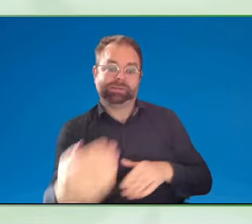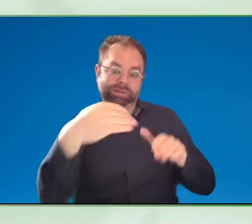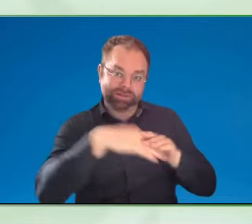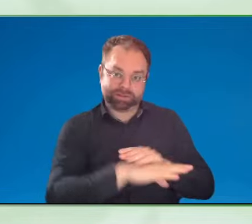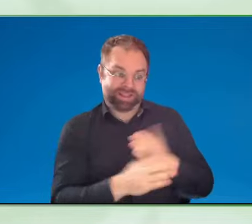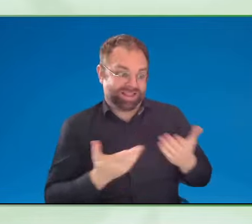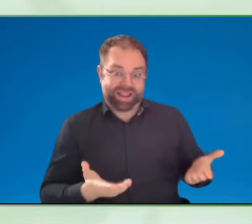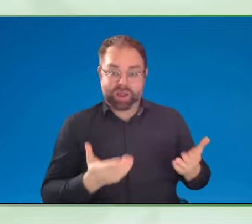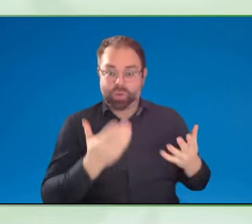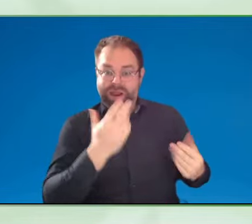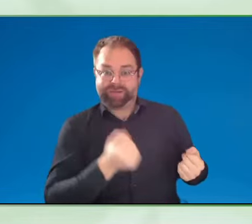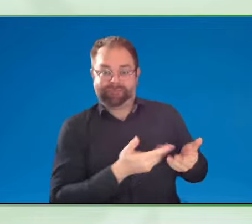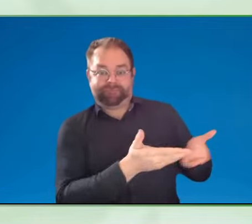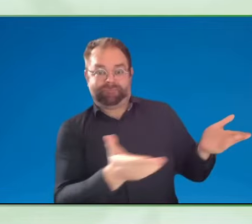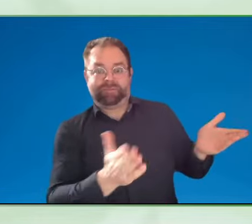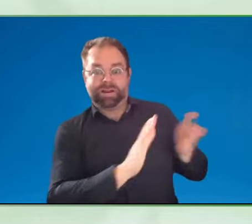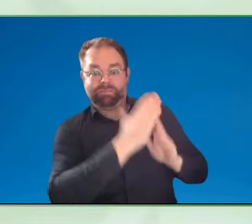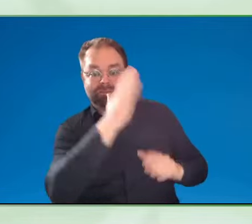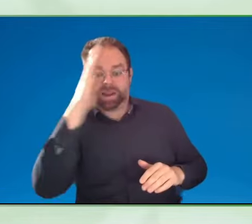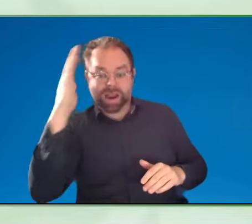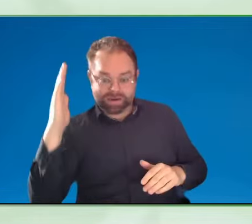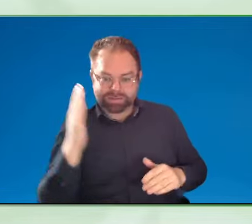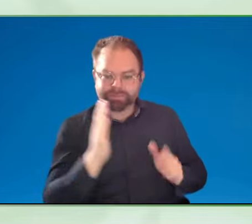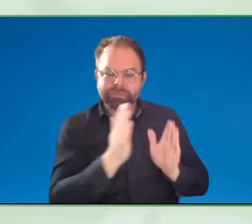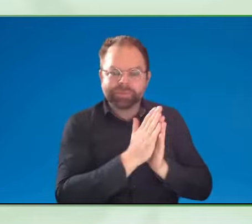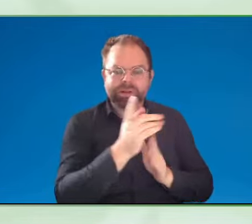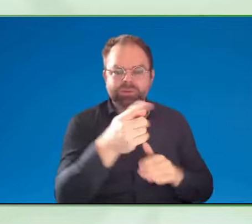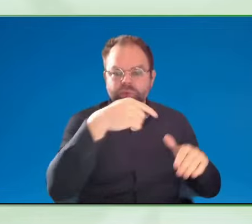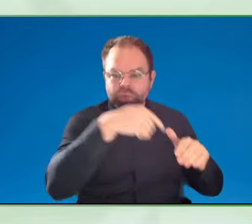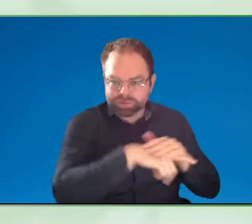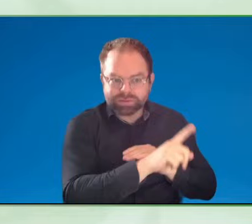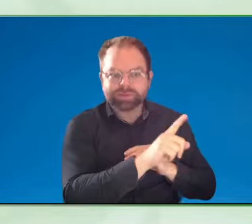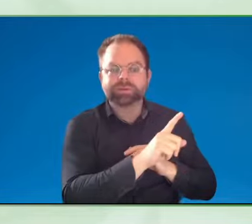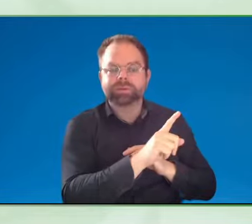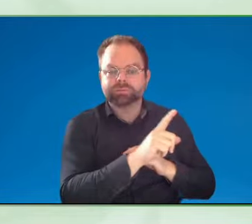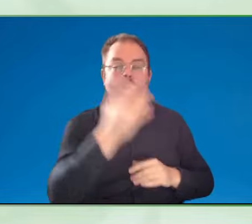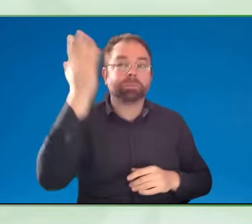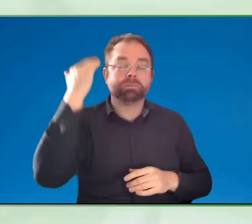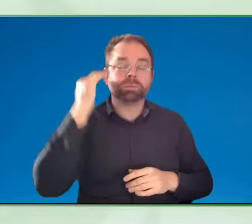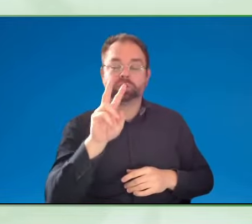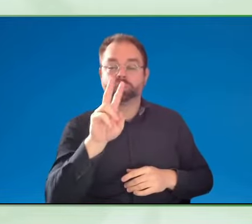And so we brought in people with visual impairment, people who are deaf, wheelchair users, cerebral